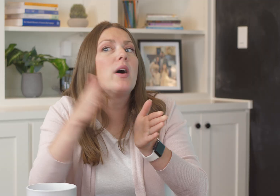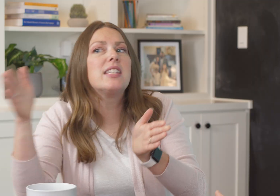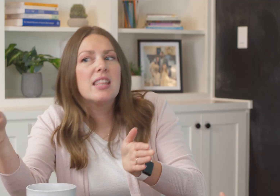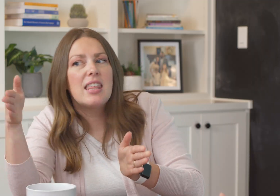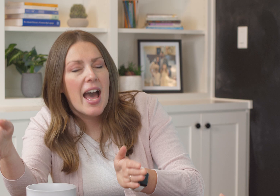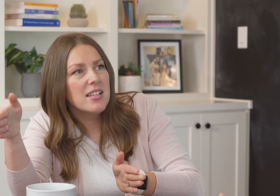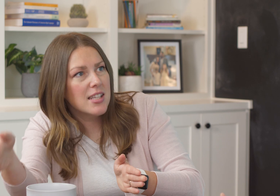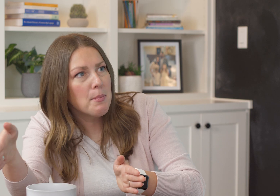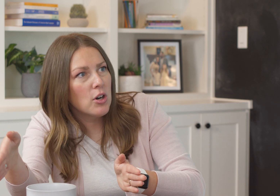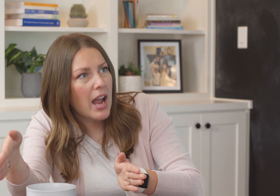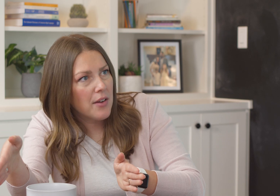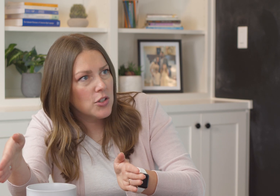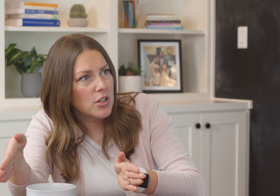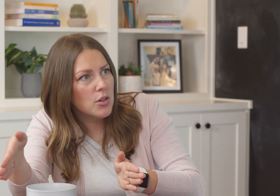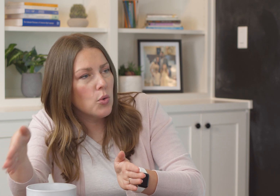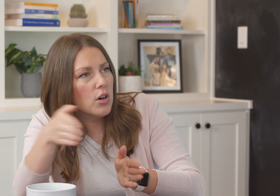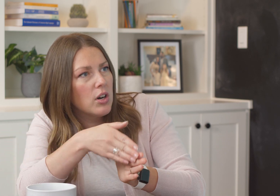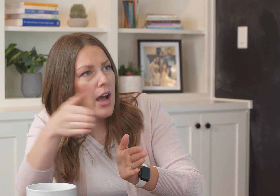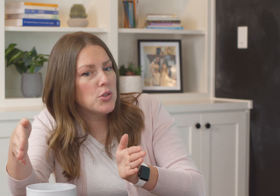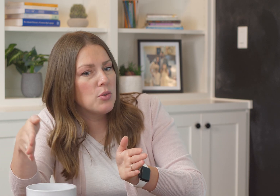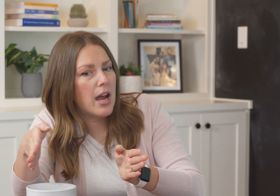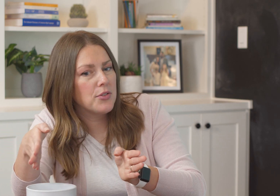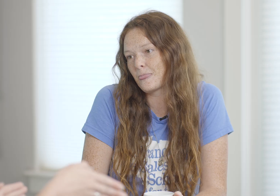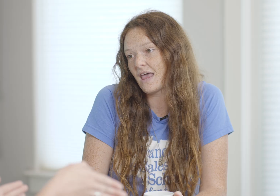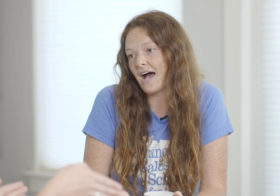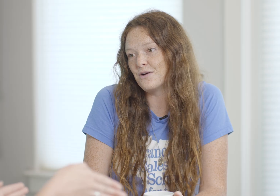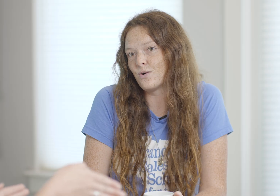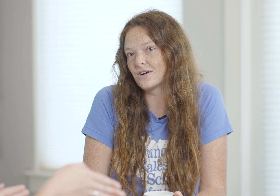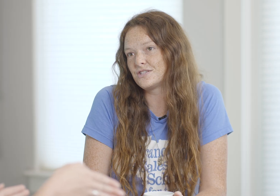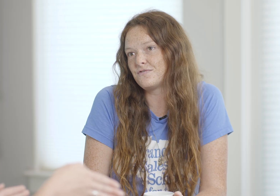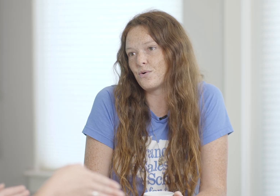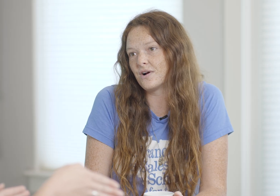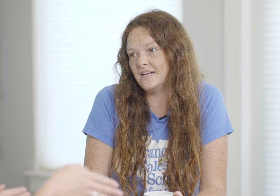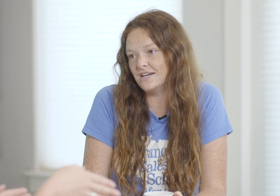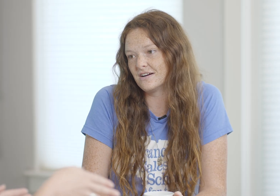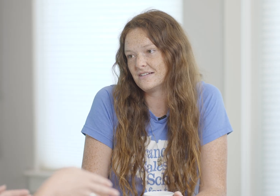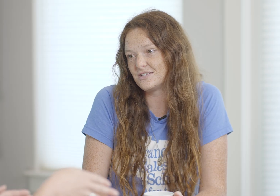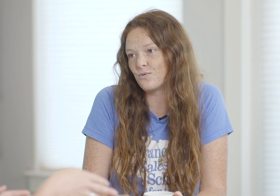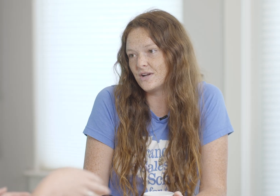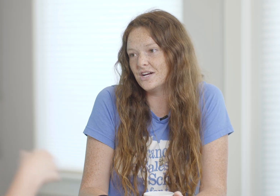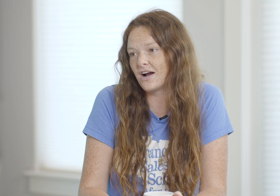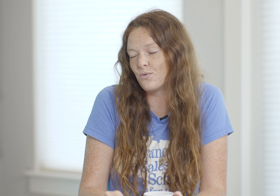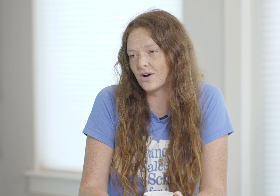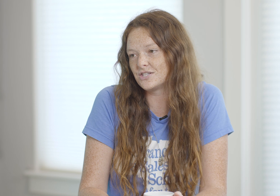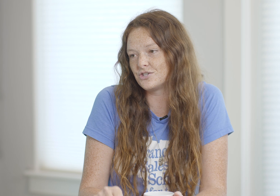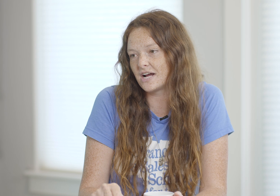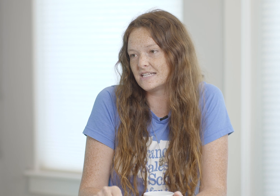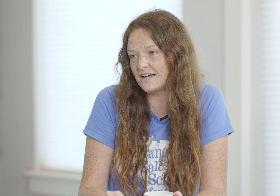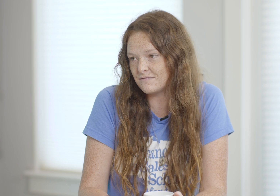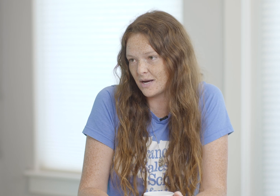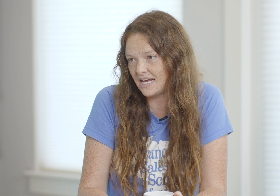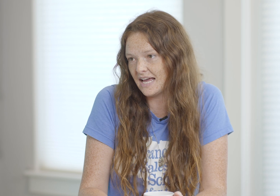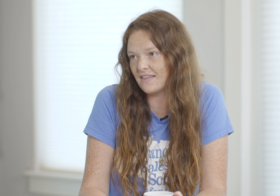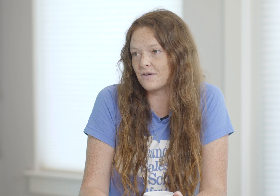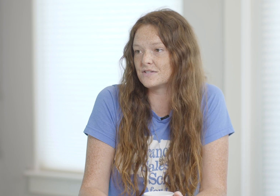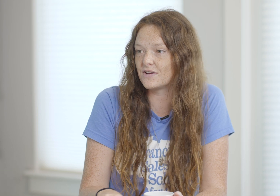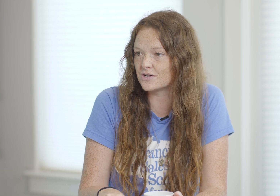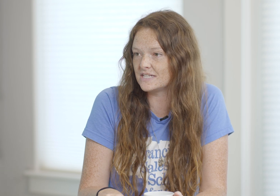Was it that summer after or how soon after was it? I worked for a year. So one year I worked to try to save money and then I was fundraising